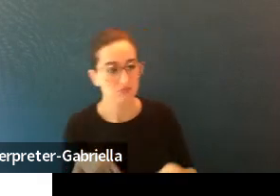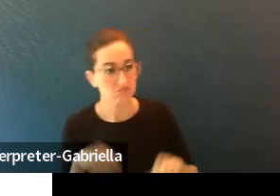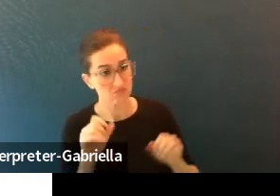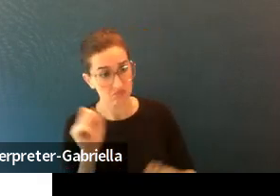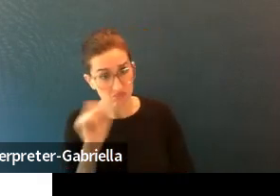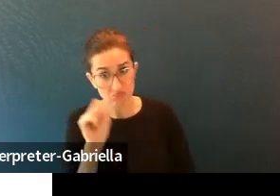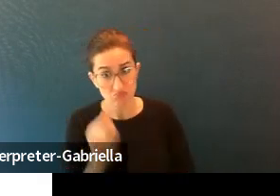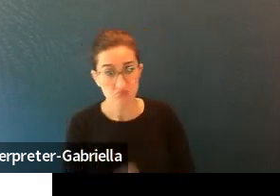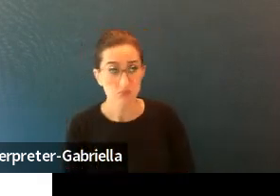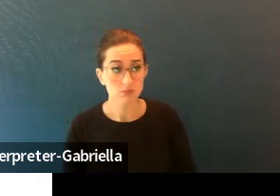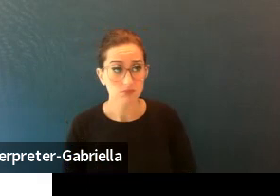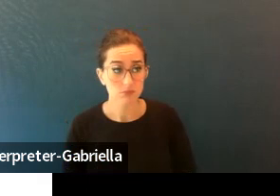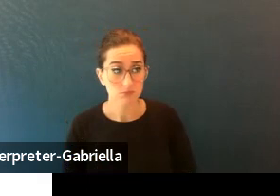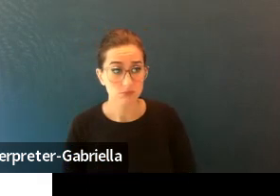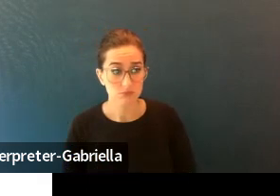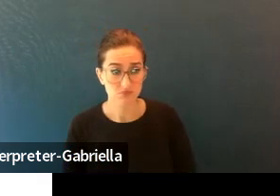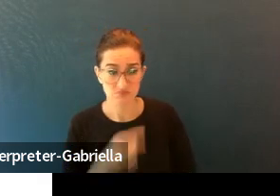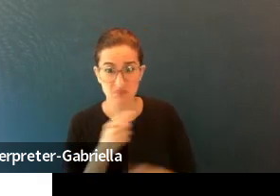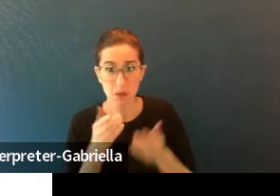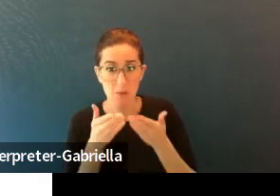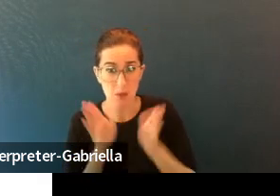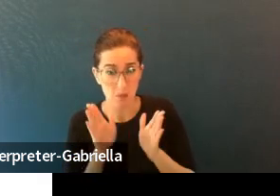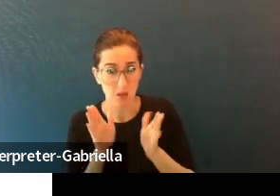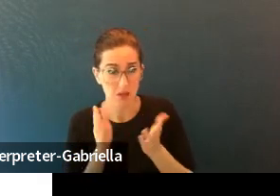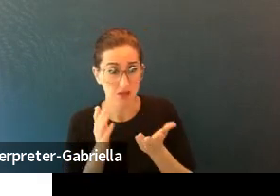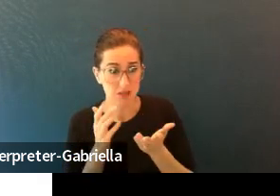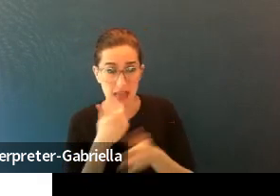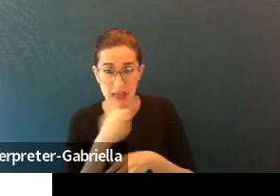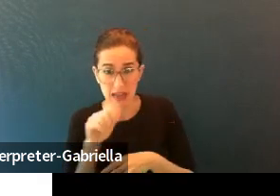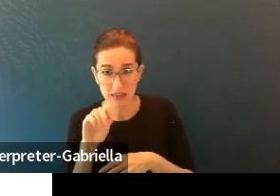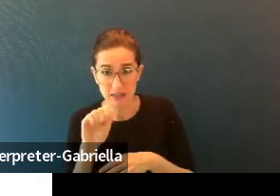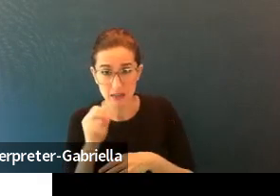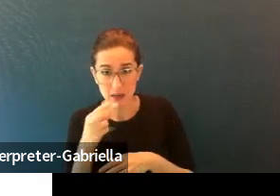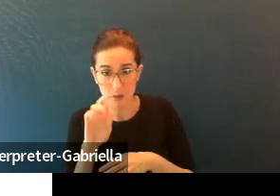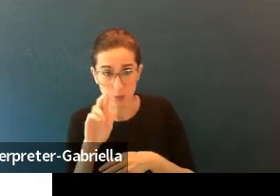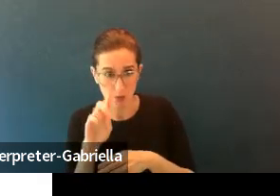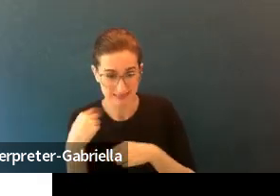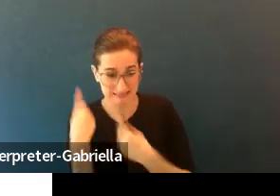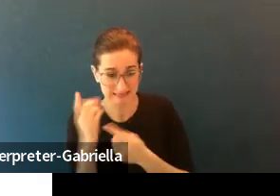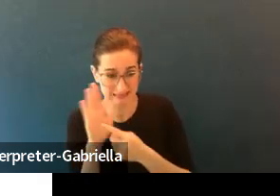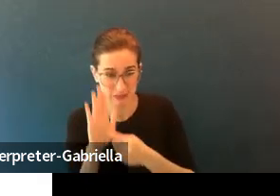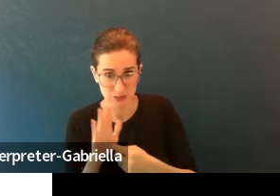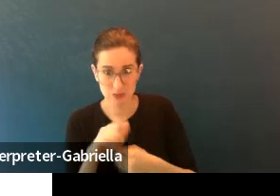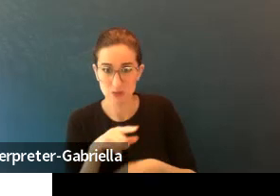All of those dashboards that we showed you, we have some behind the scenes that you need permission to log into,